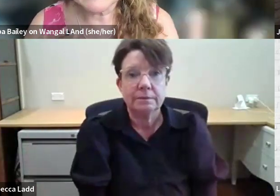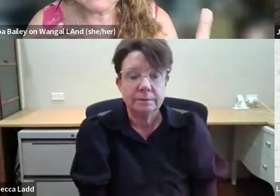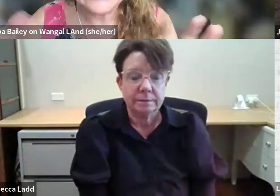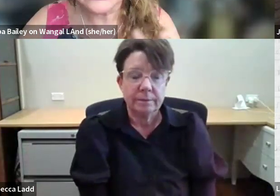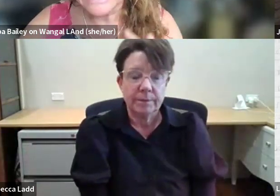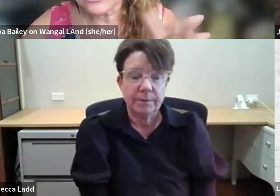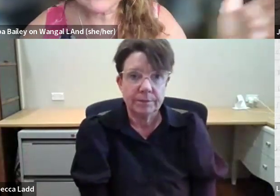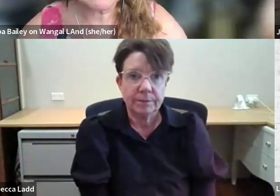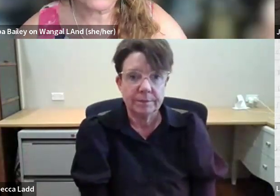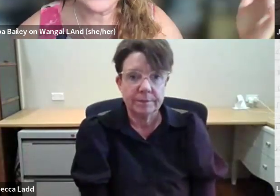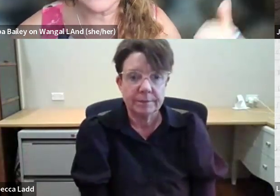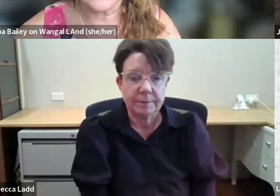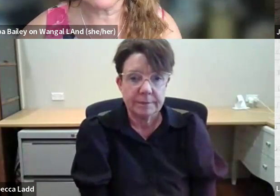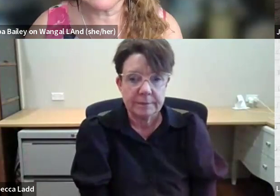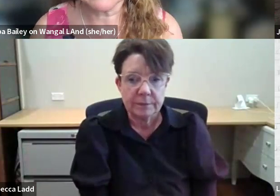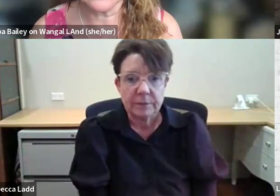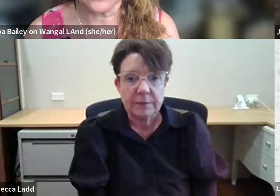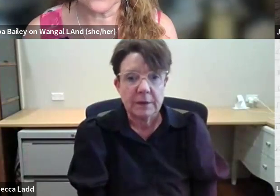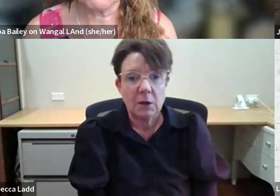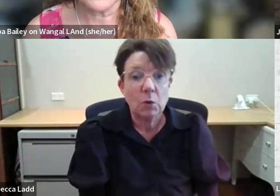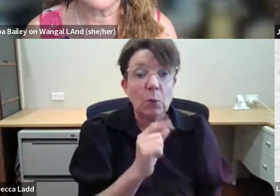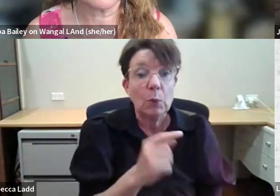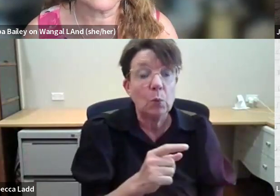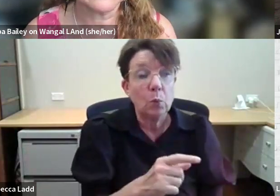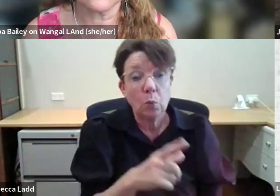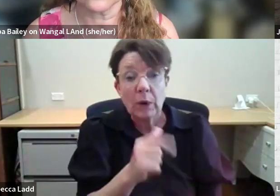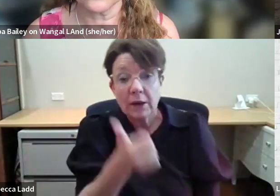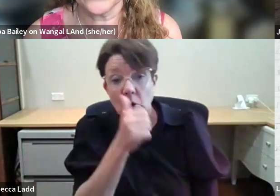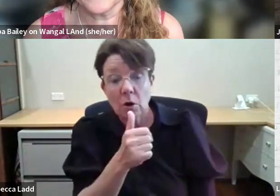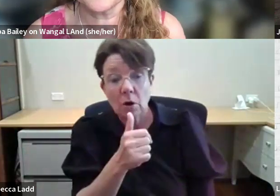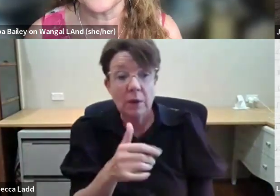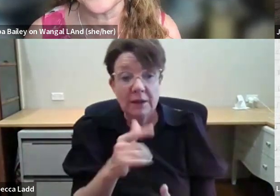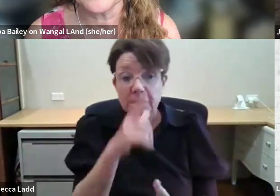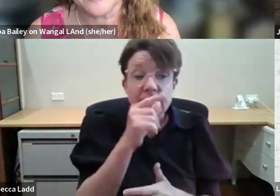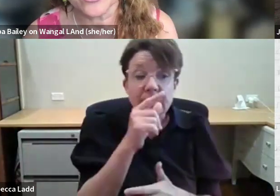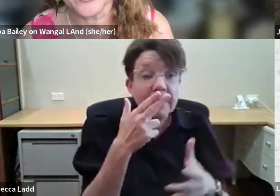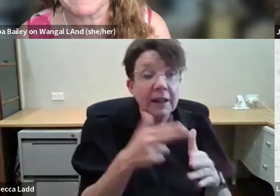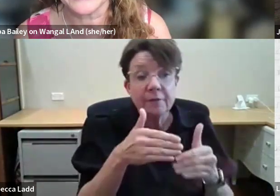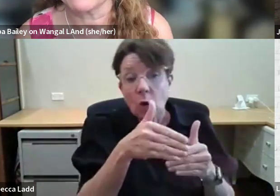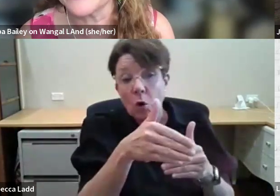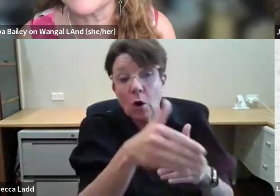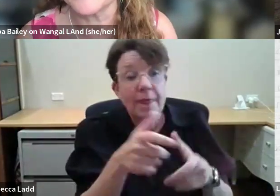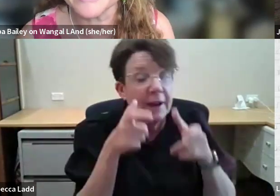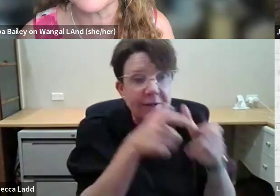want to sit in a session about governance and dis the people who have turned up wanting help.